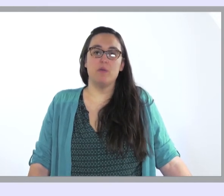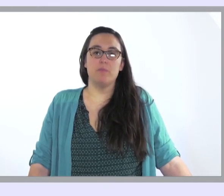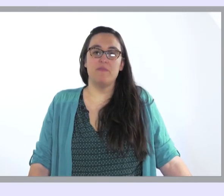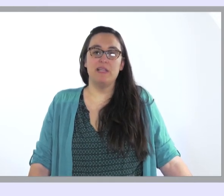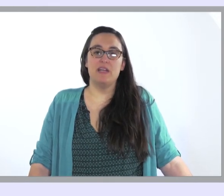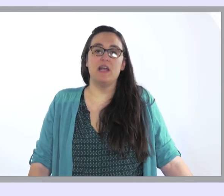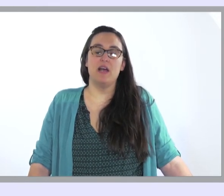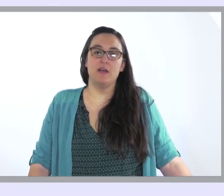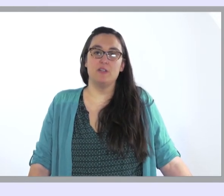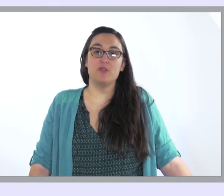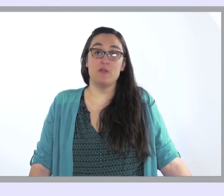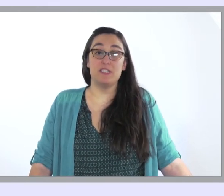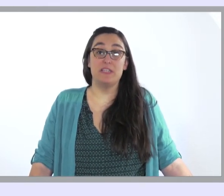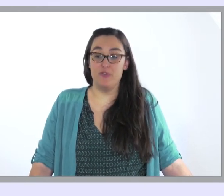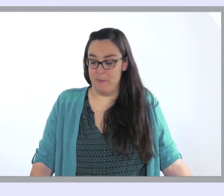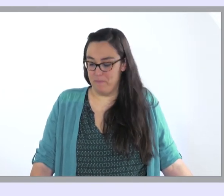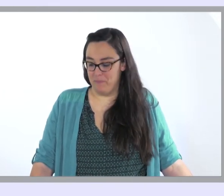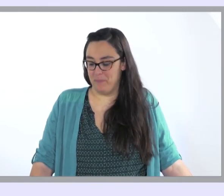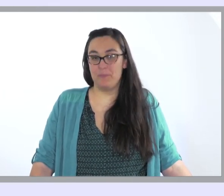by Bavelier 2003.